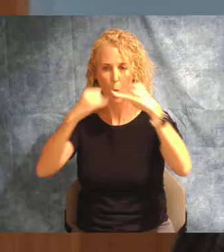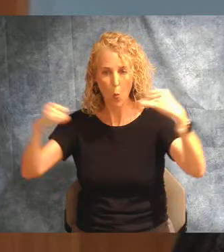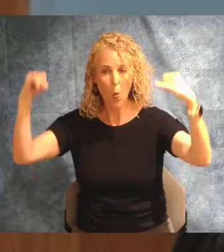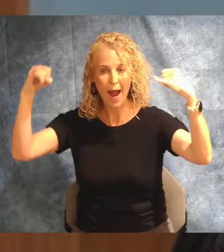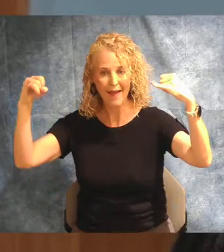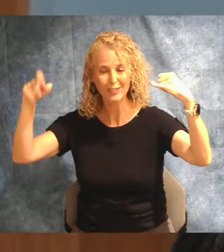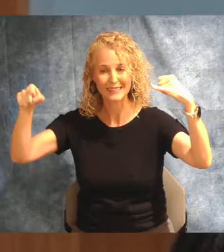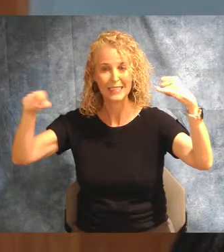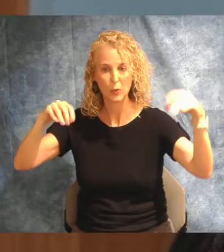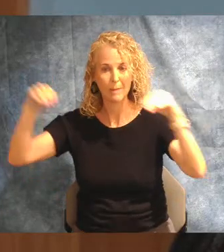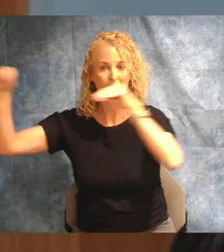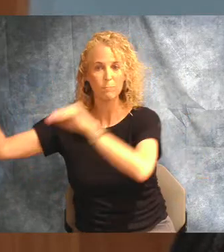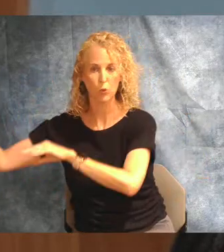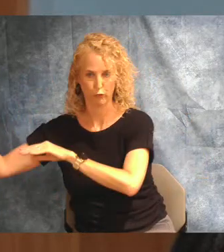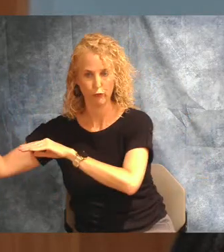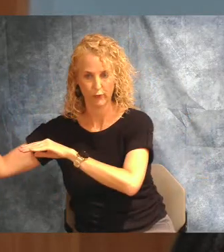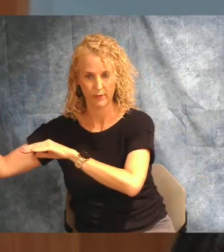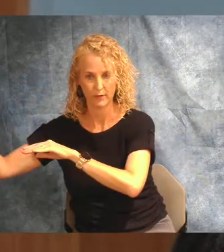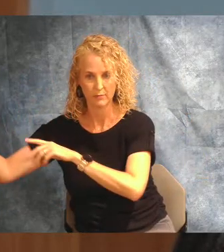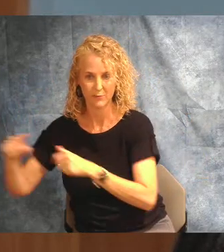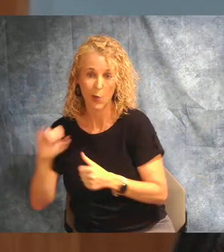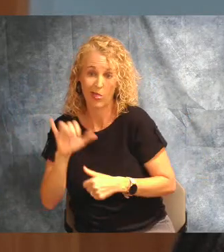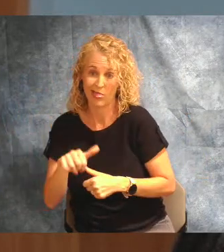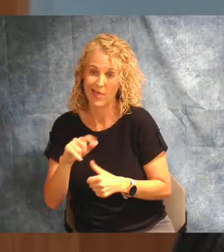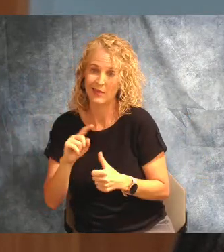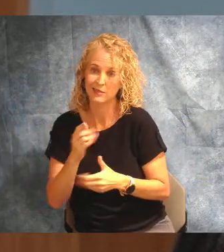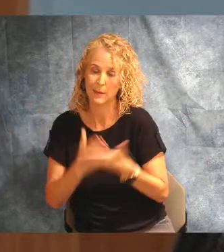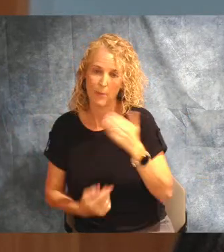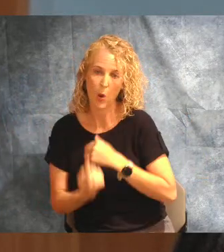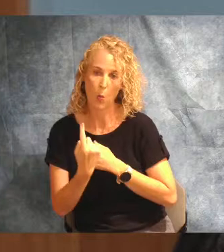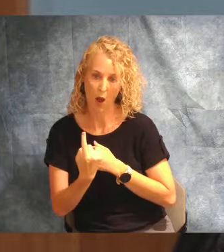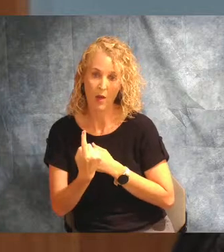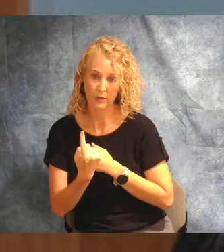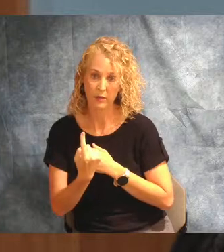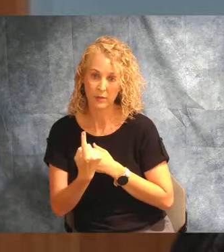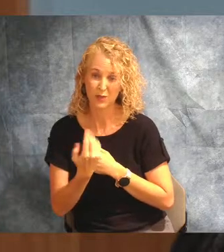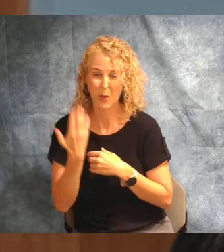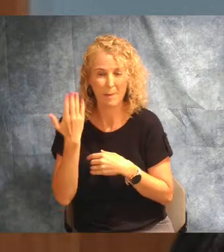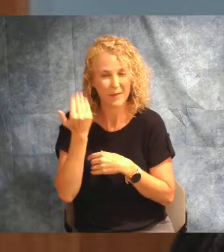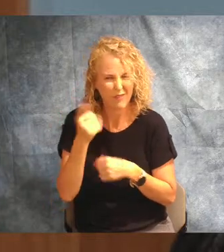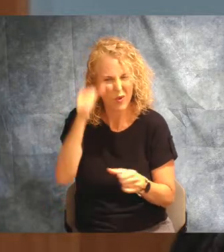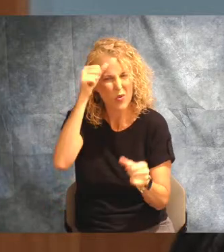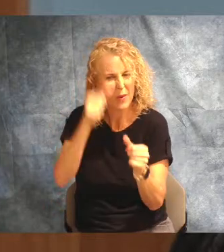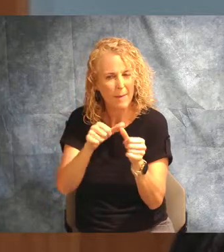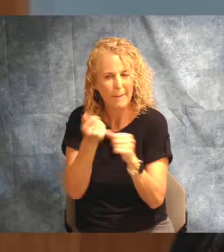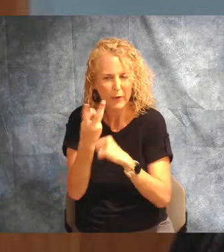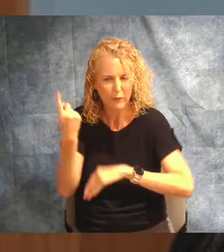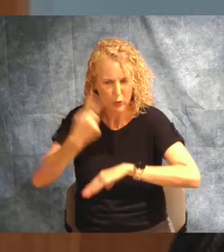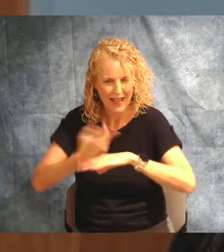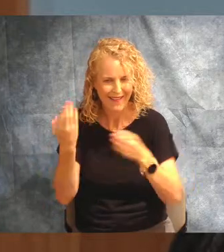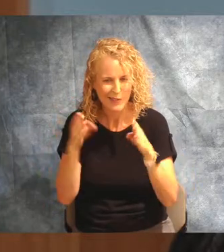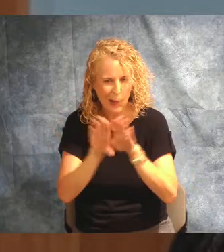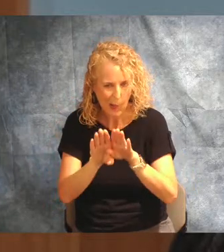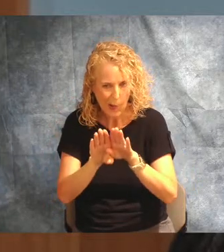transmission lines have been relocated. That's why it was closed for several days so that they could